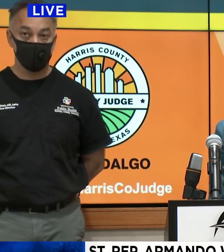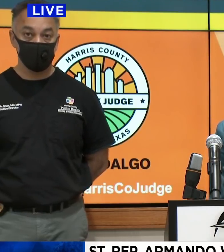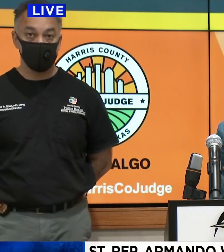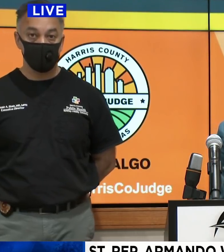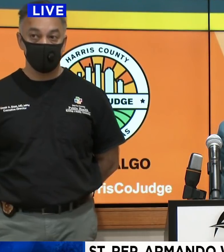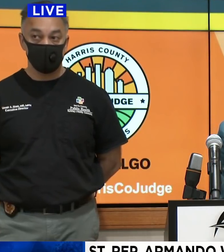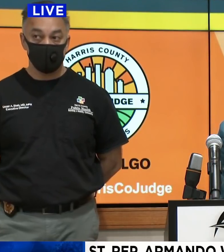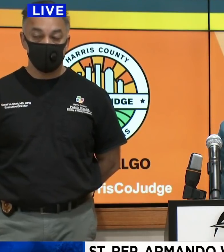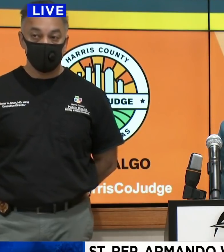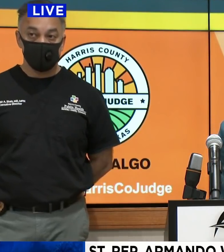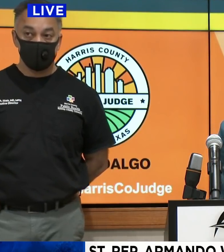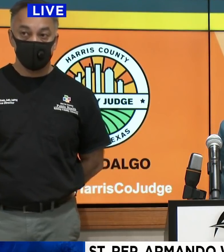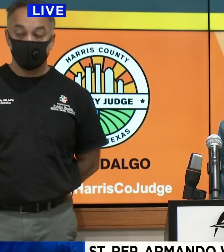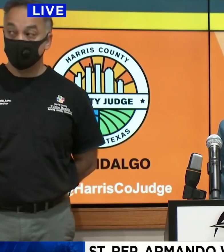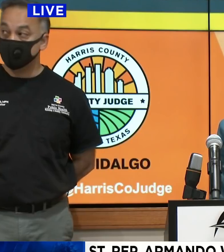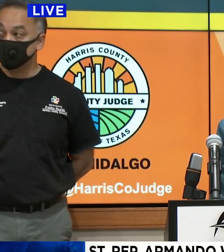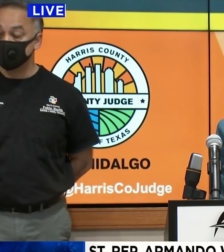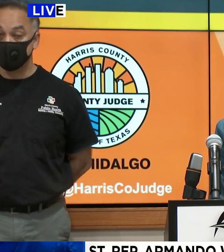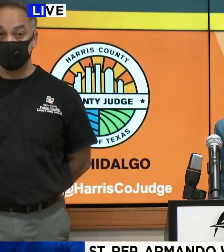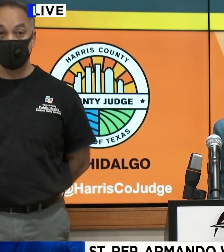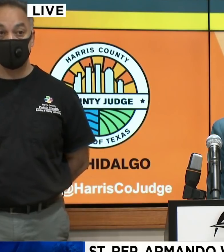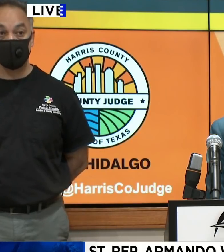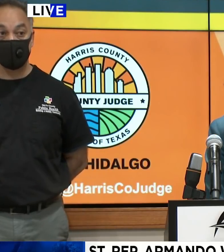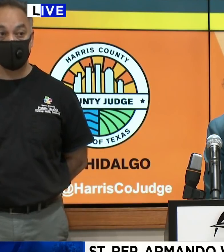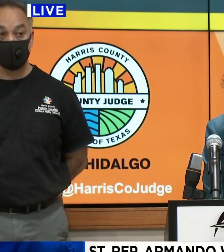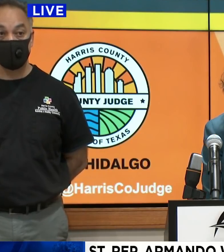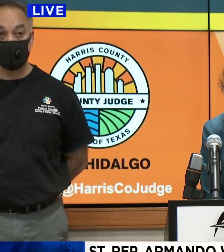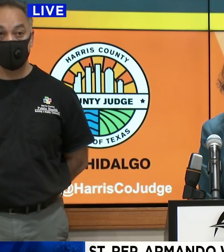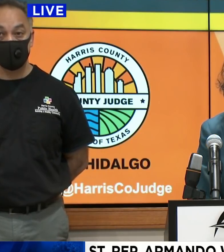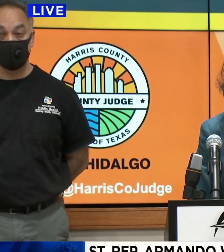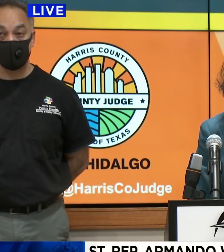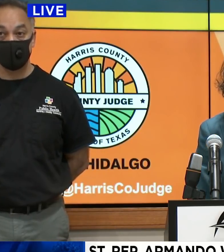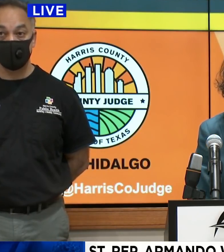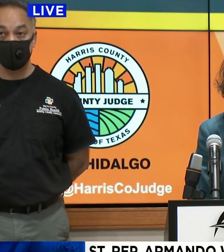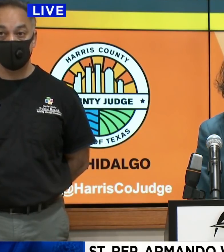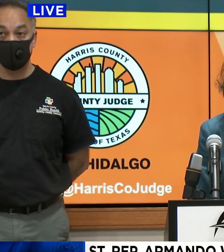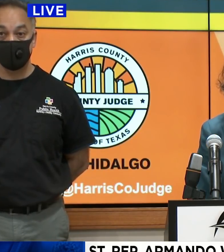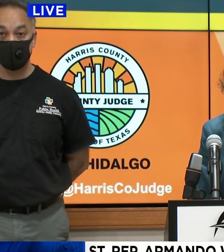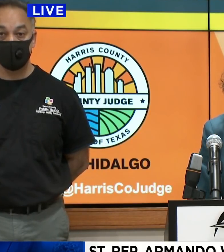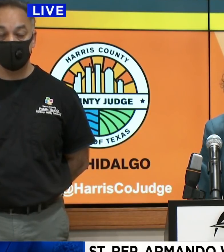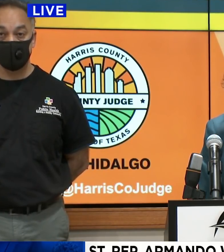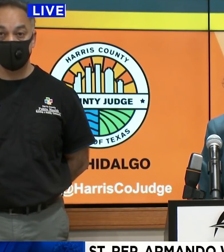at home they want to be able to go back and go back to go back and go back to restaurants and go restaurants and go back to retail shops in and go